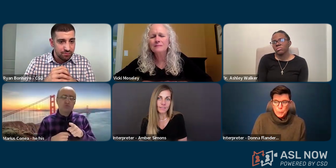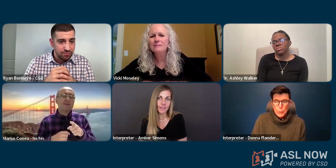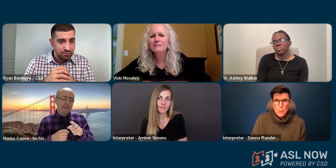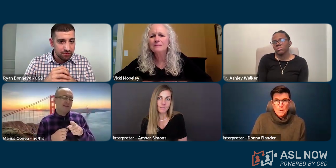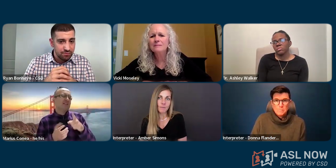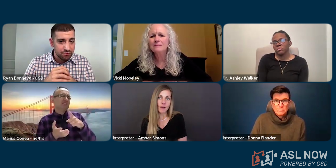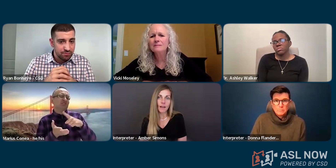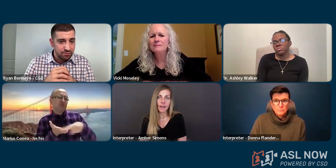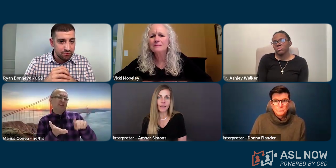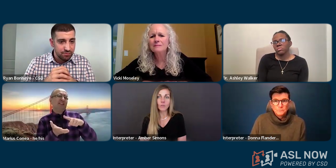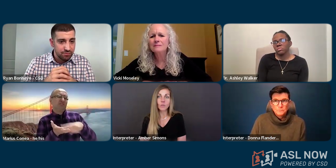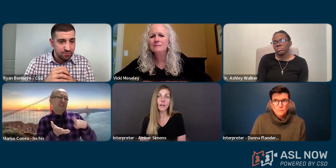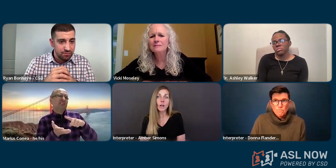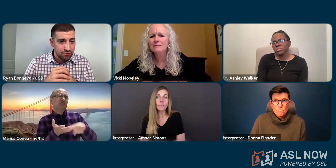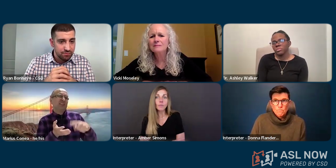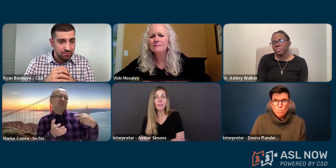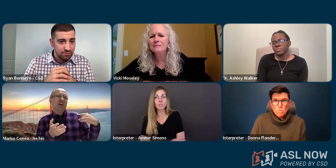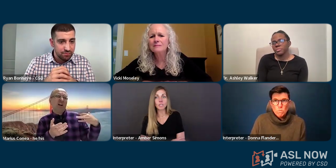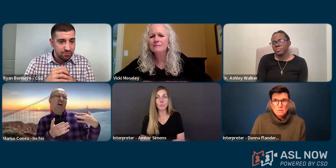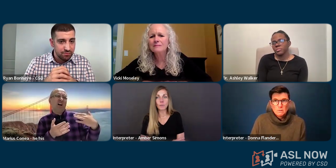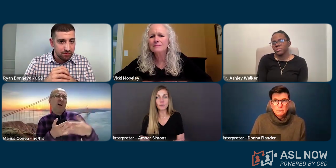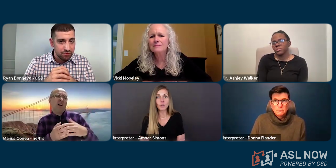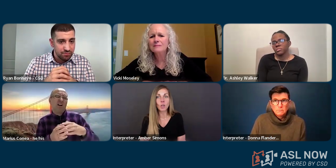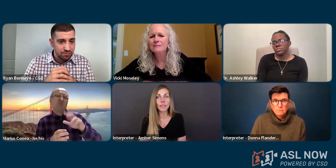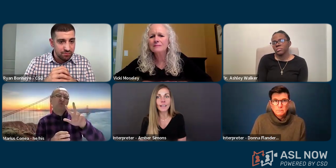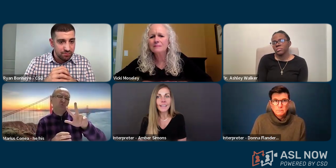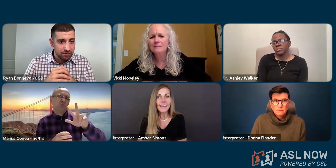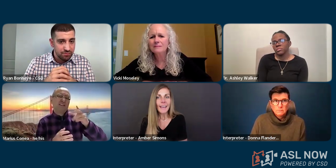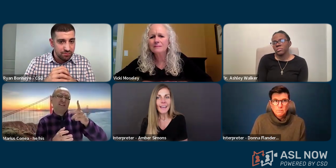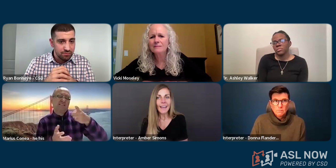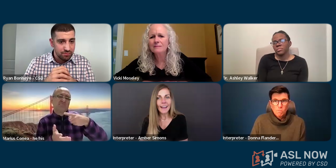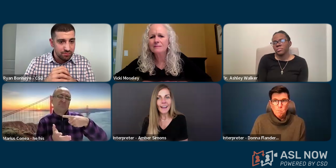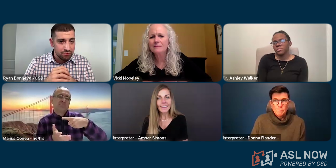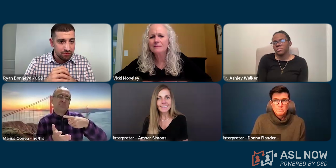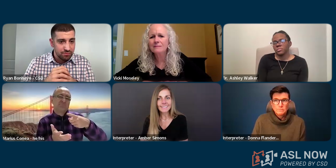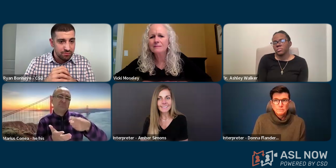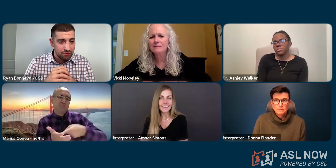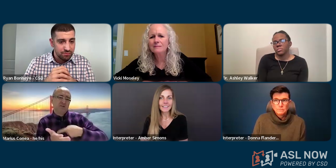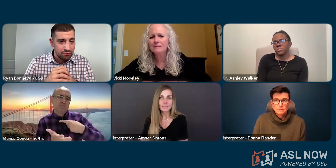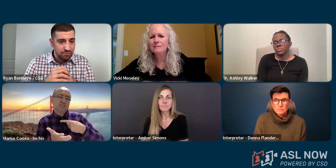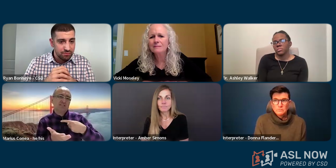and that my credit card information has been stolen and